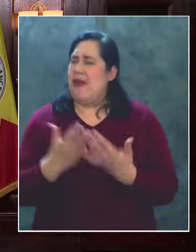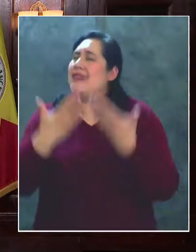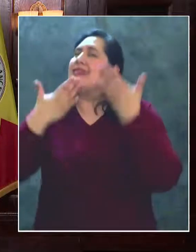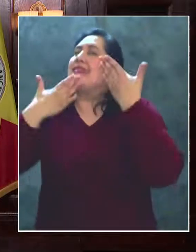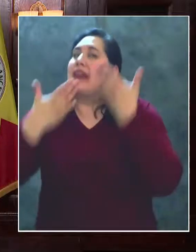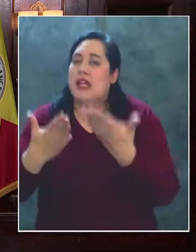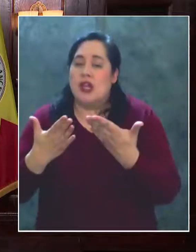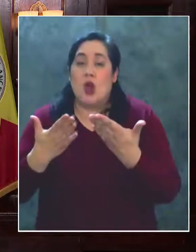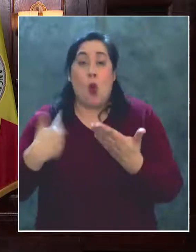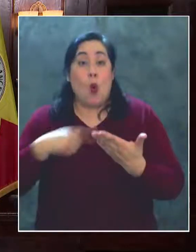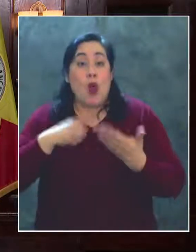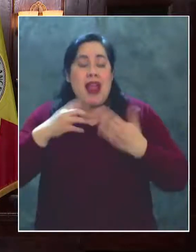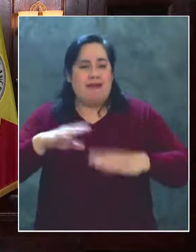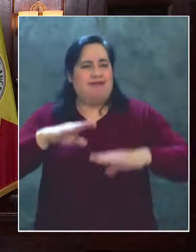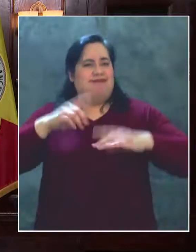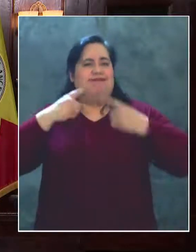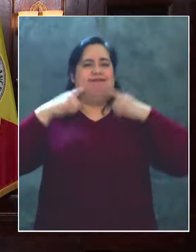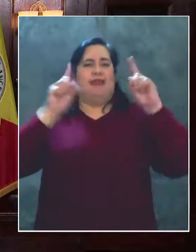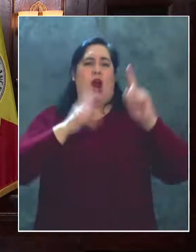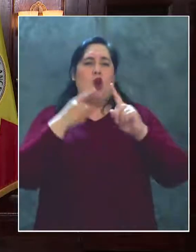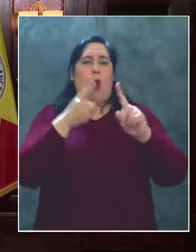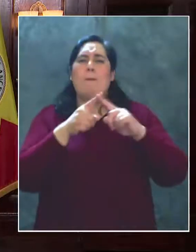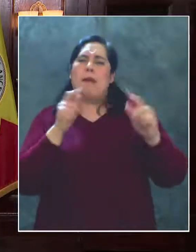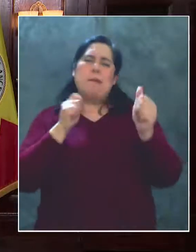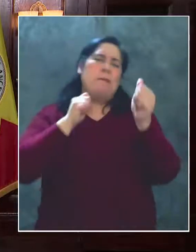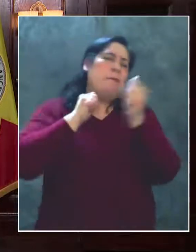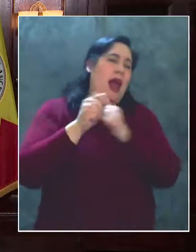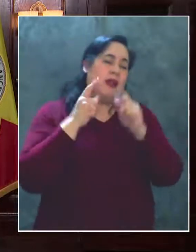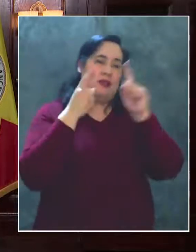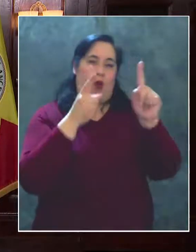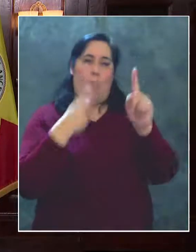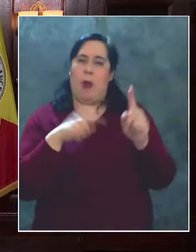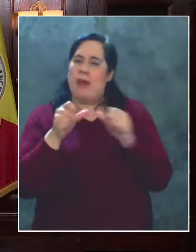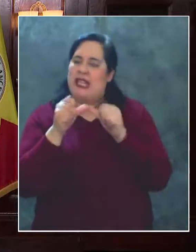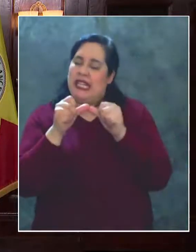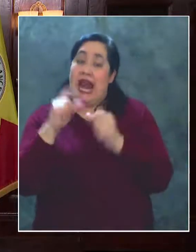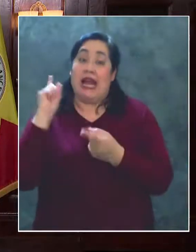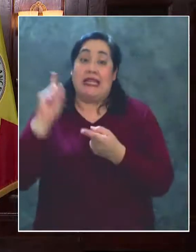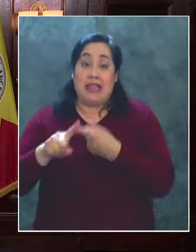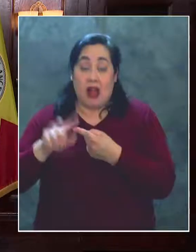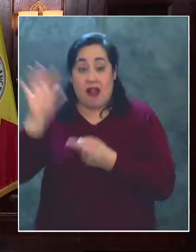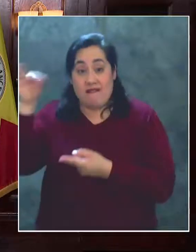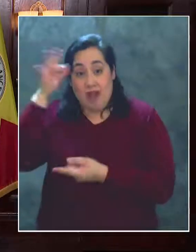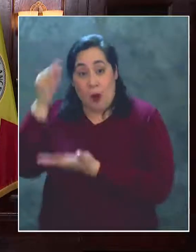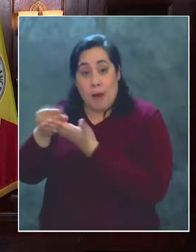$5 OR A MILLION DOLLARS. WE NEED TO KEEP IT GOING UNTIL THAT FEDERAL AID ARRIVES.